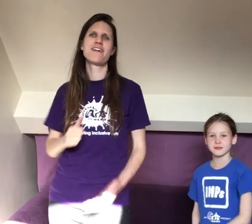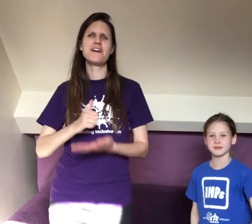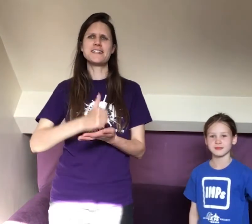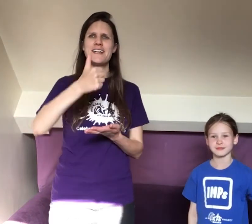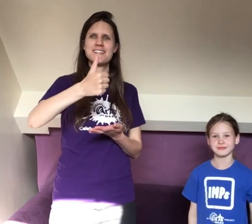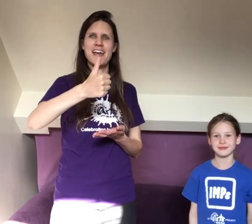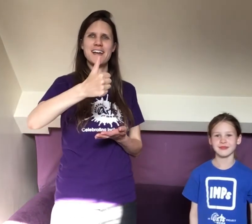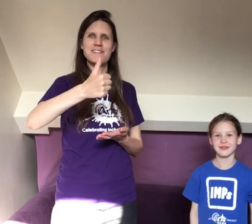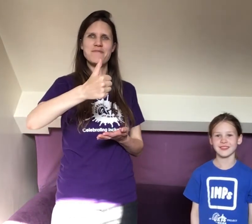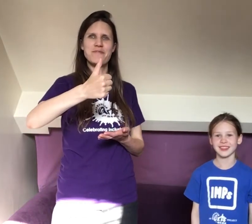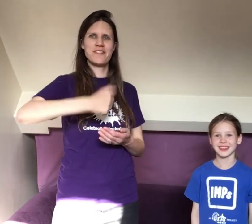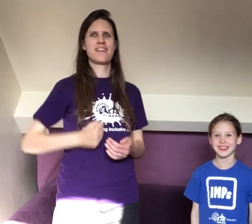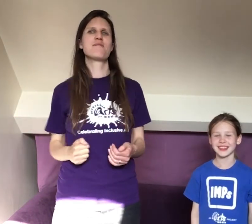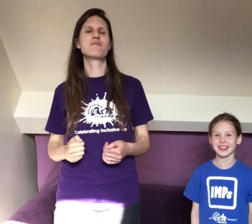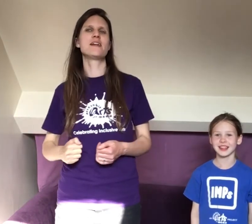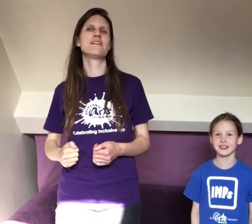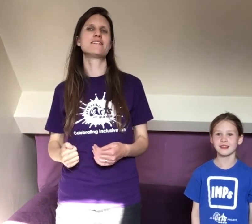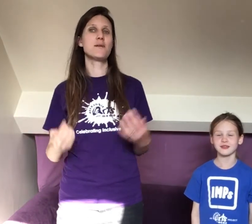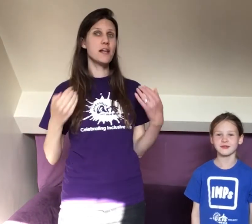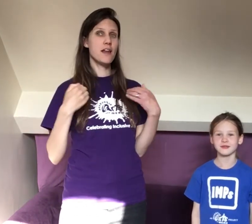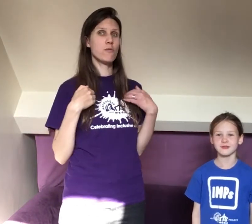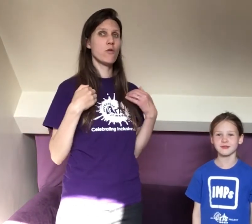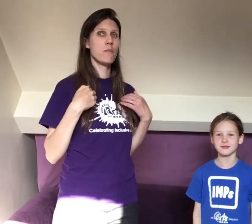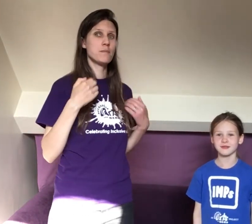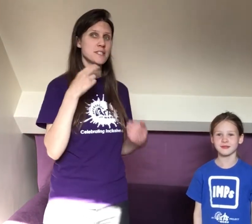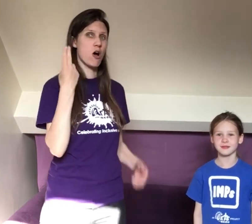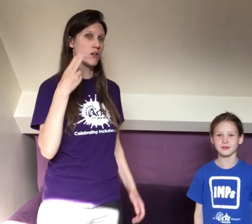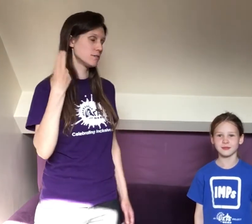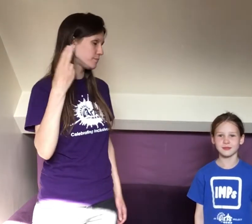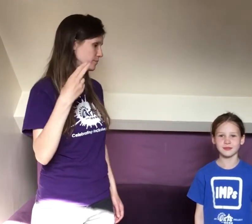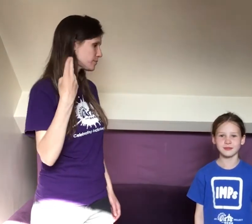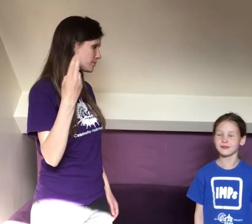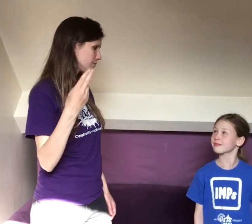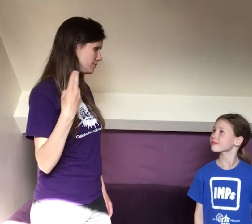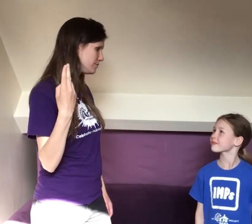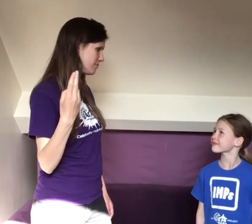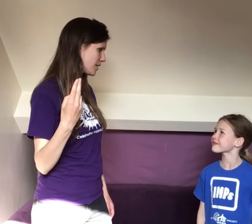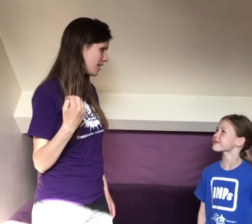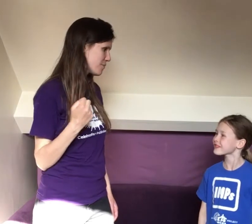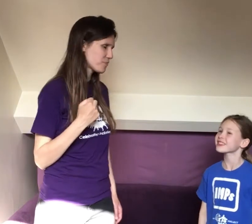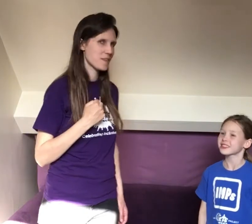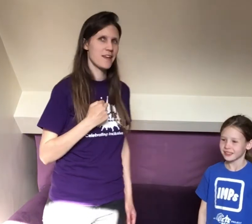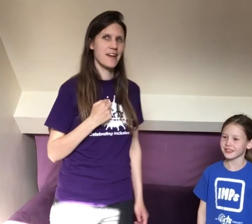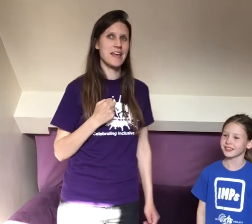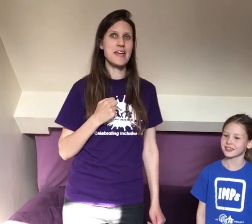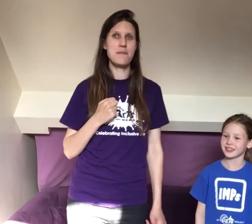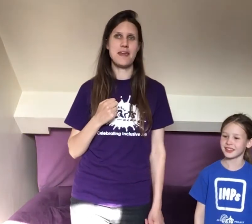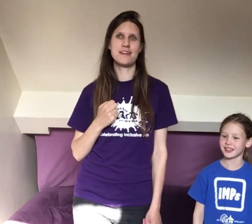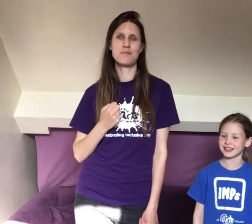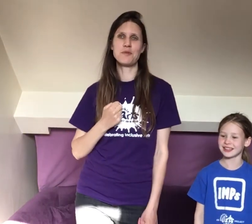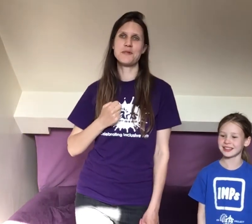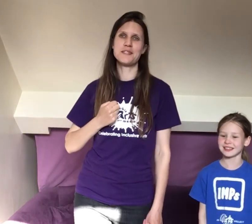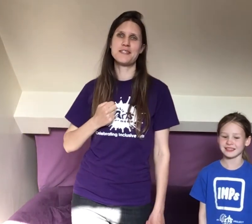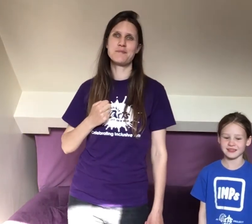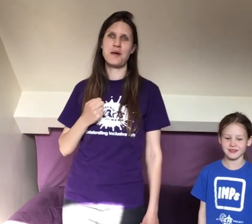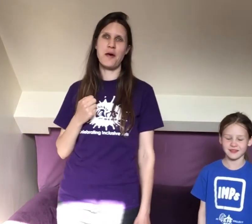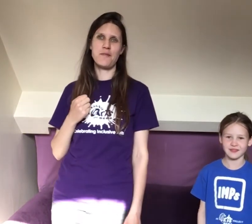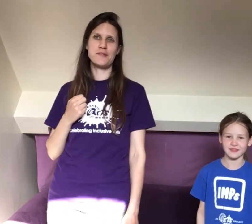Brilliant. Shall we learn a warm up song? Yeah? Immy has brought us some…